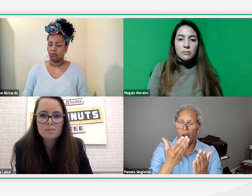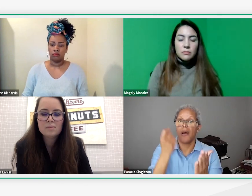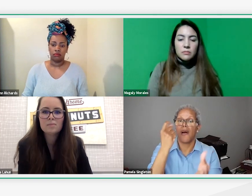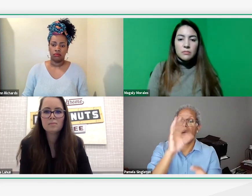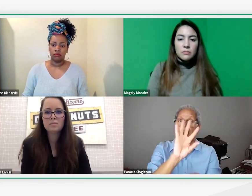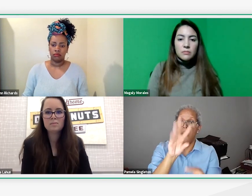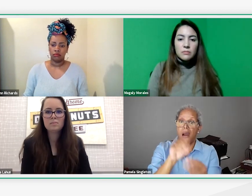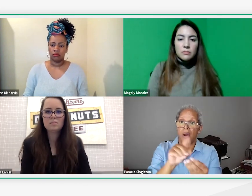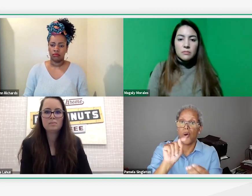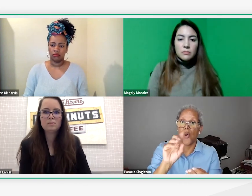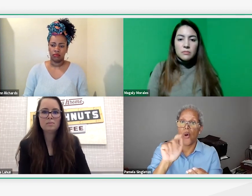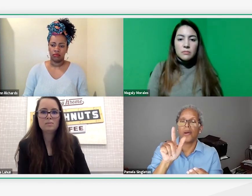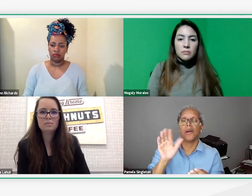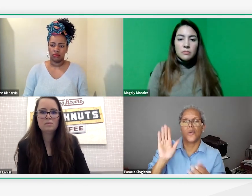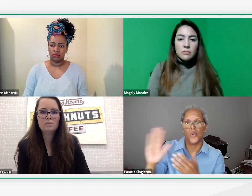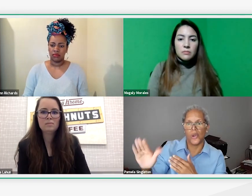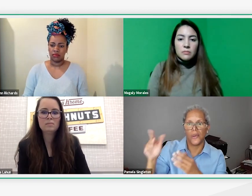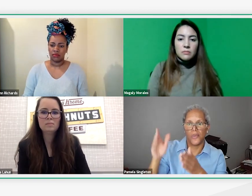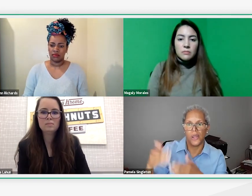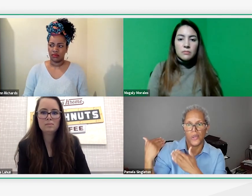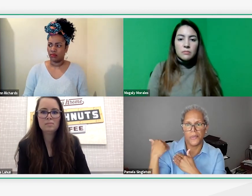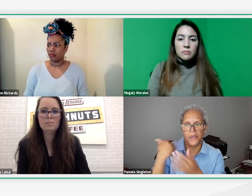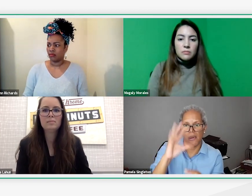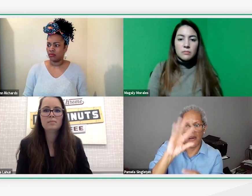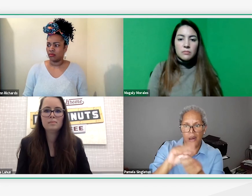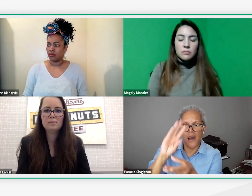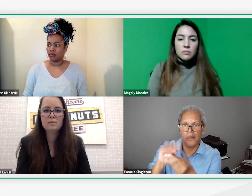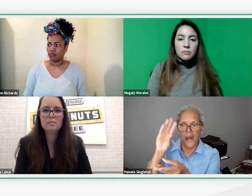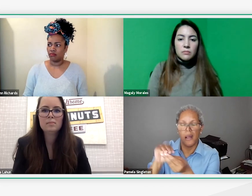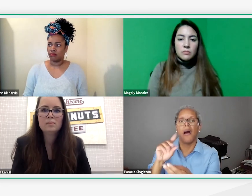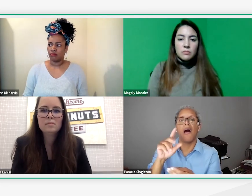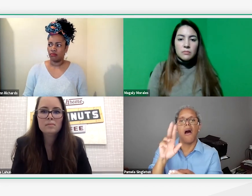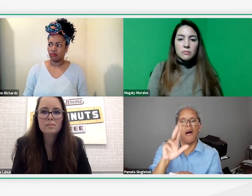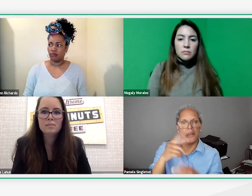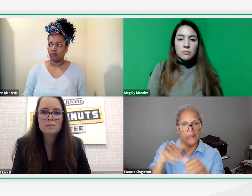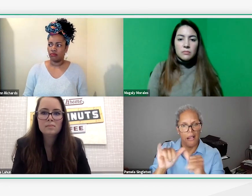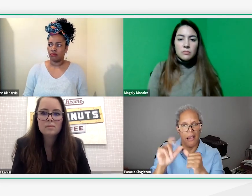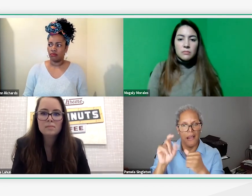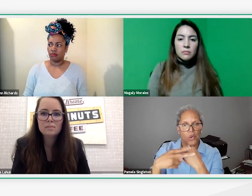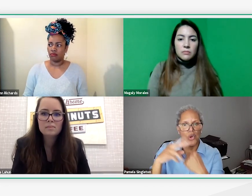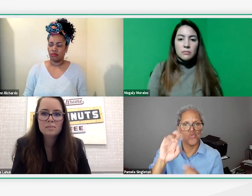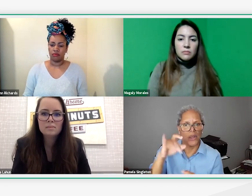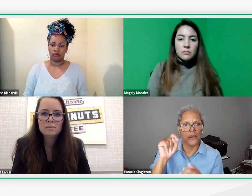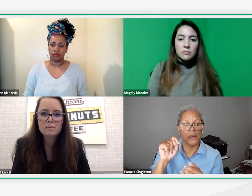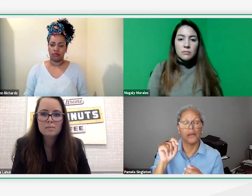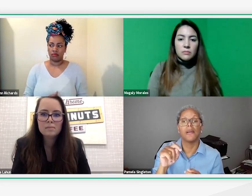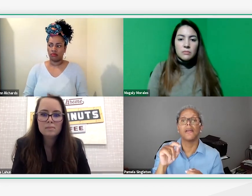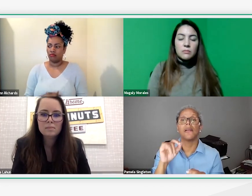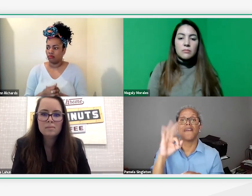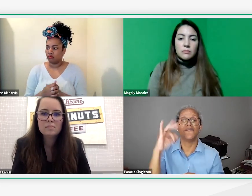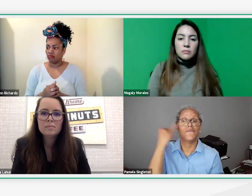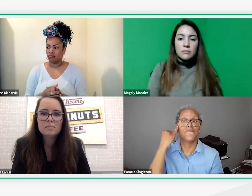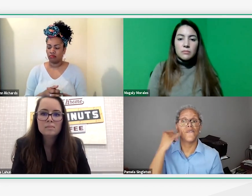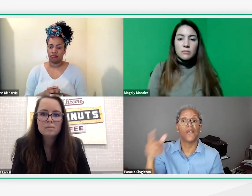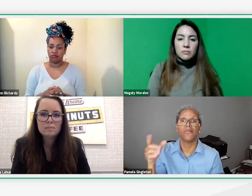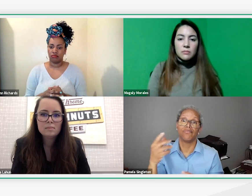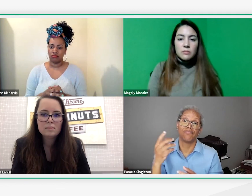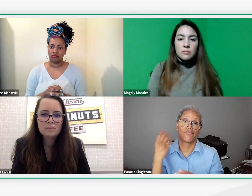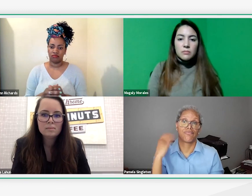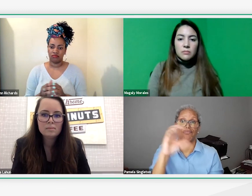to have records. You can go off of your notes, and you need to total them. But if